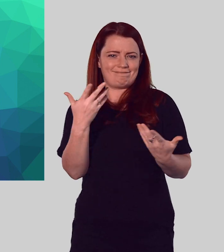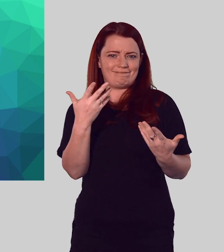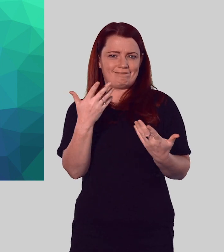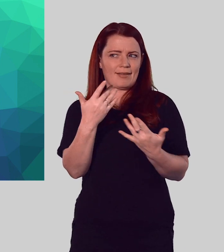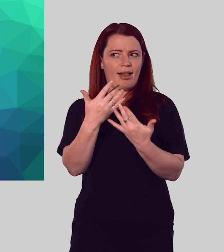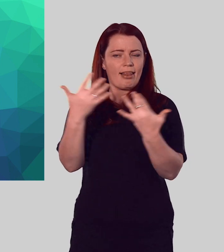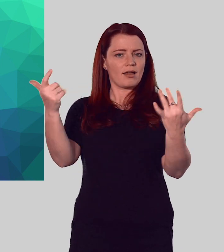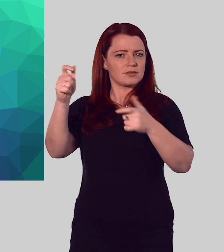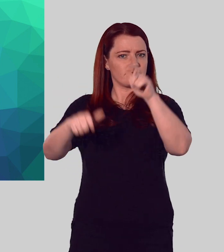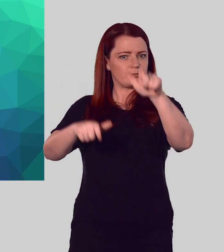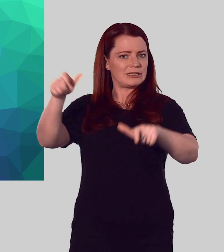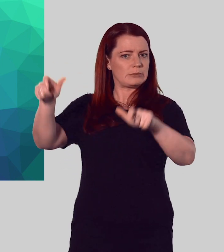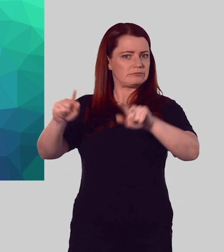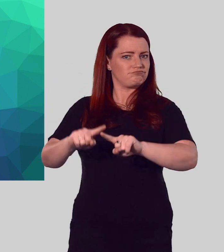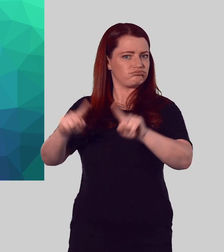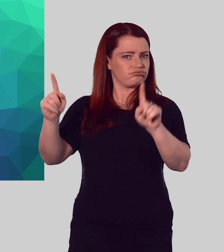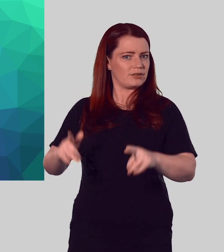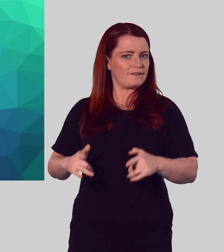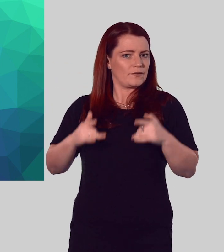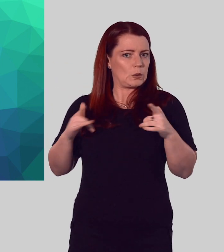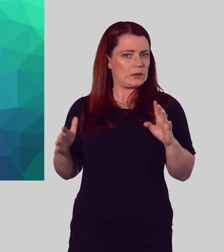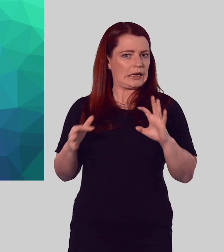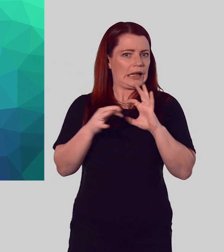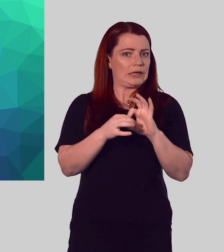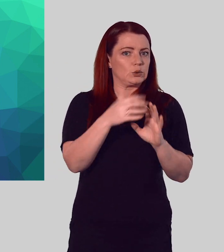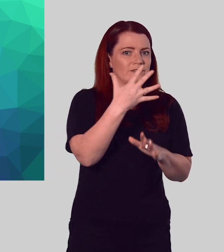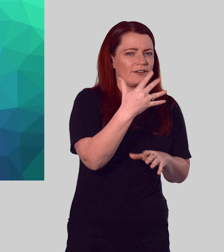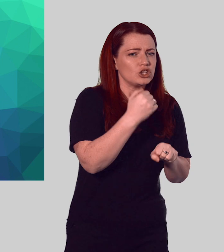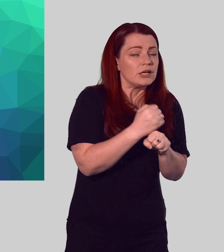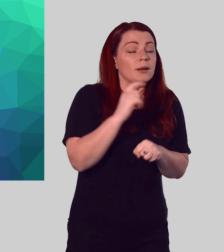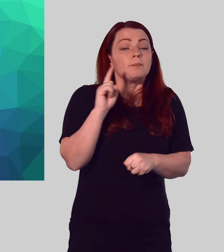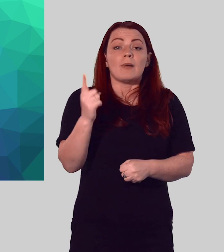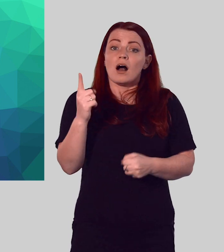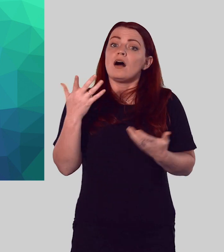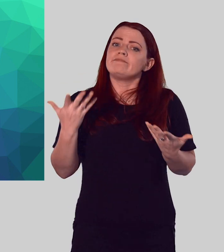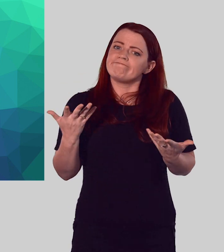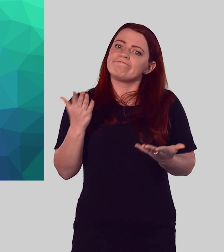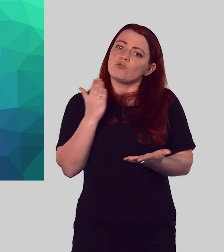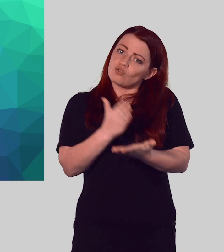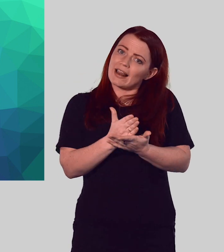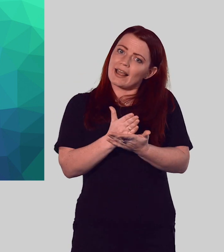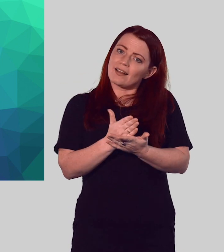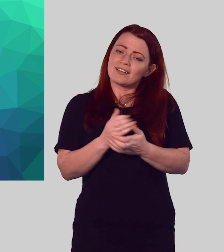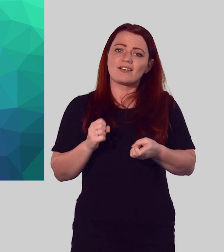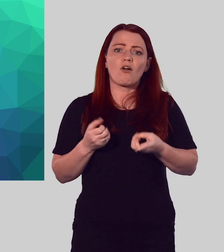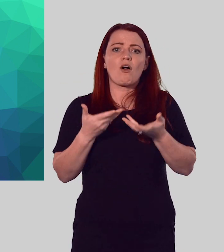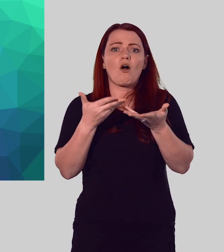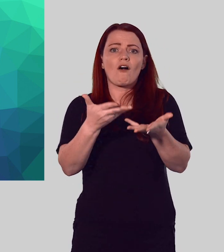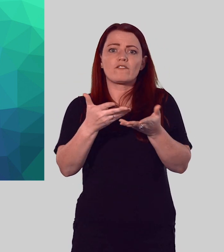have different views about 5G but really 5G offers reduced latency so that means